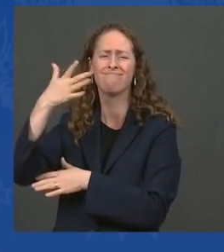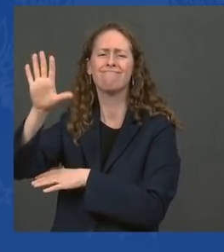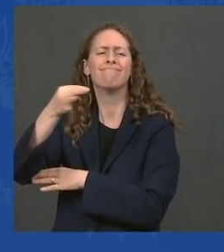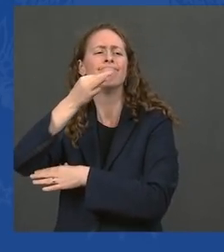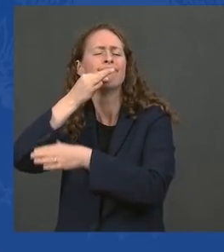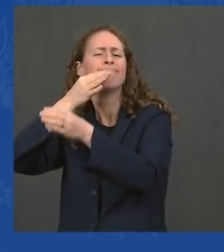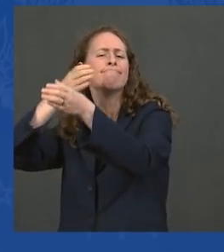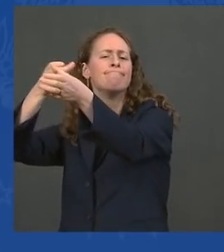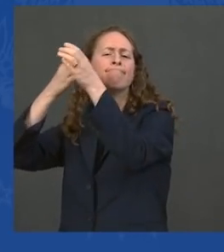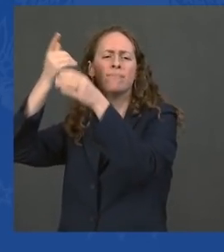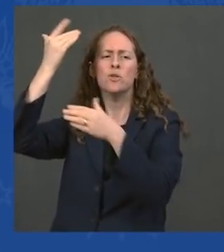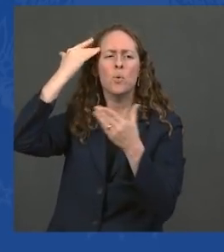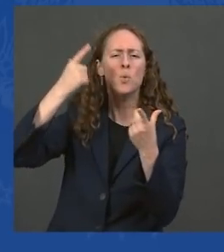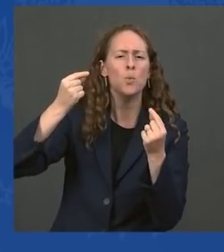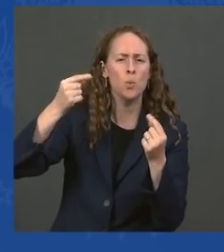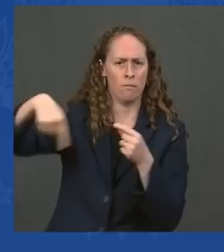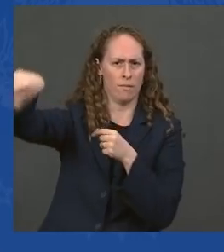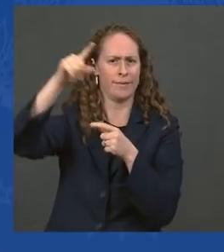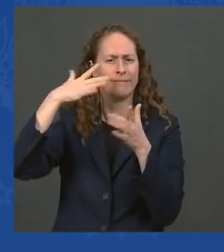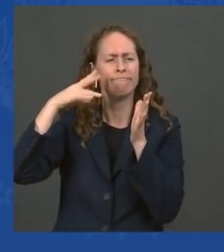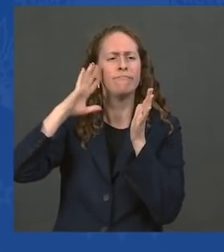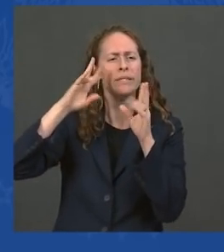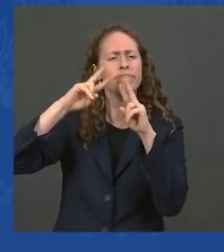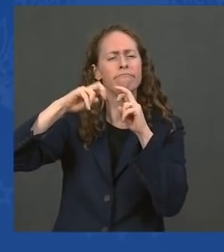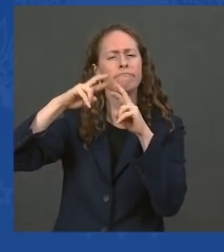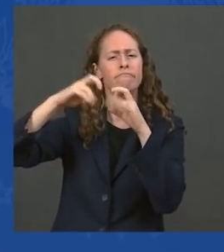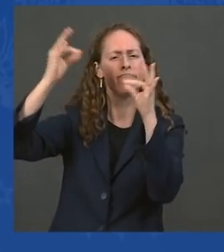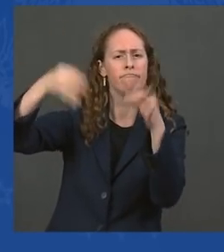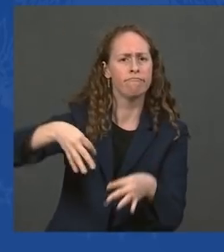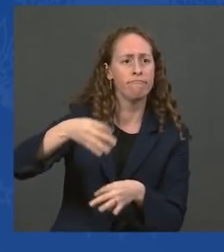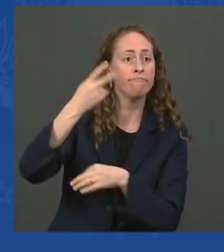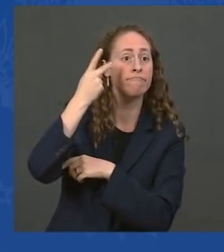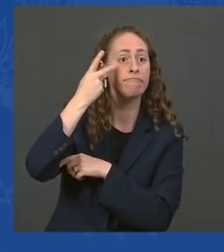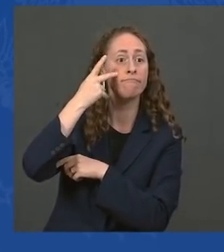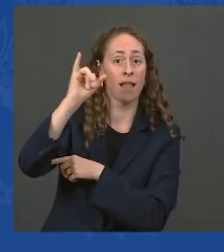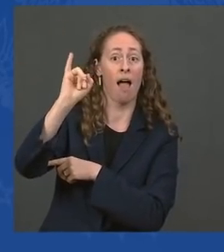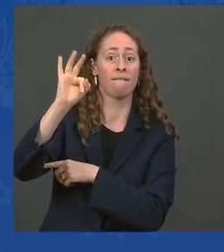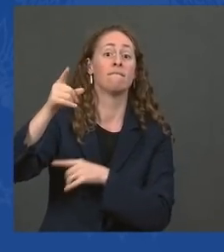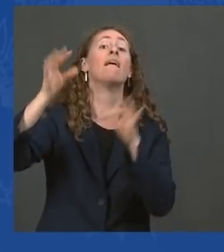as to whether the vaccine will be authorized for that age range in the next few weeks.